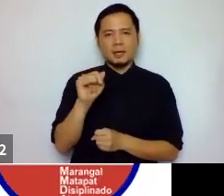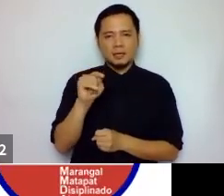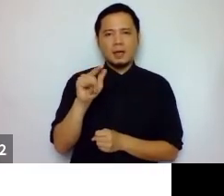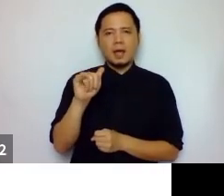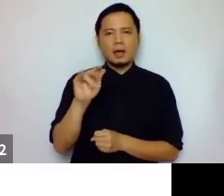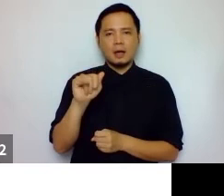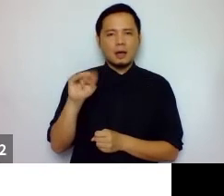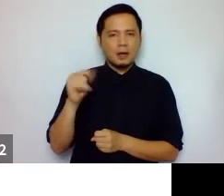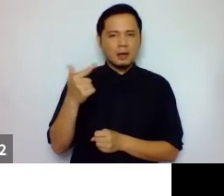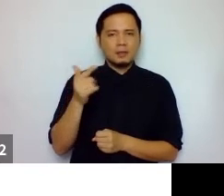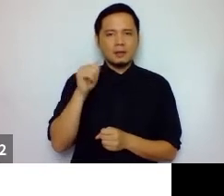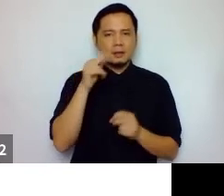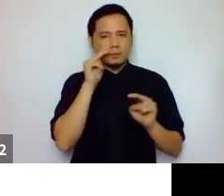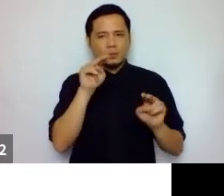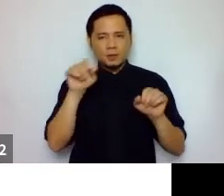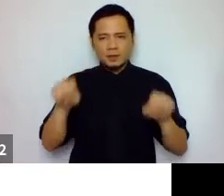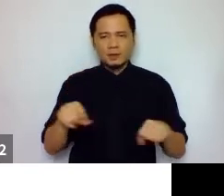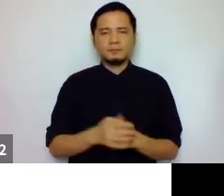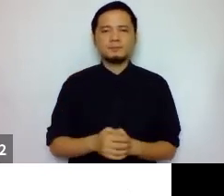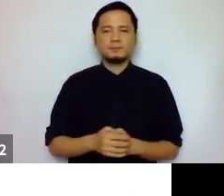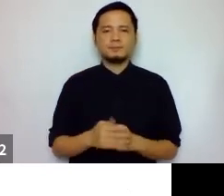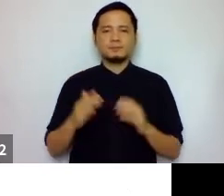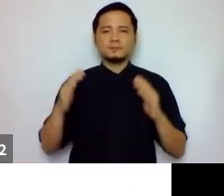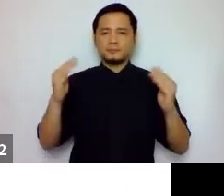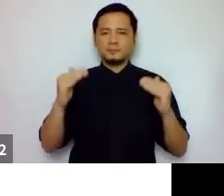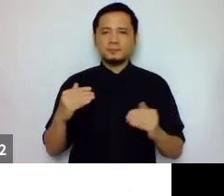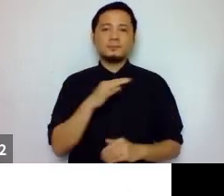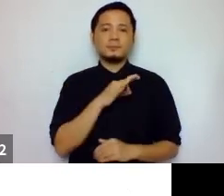Then we also have Bakuna Benefits or Smart Bakuna Benefits.